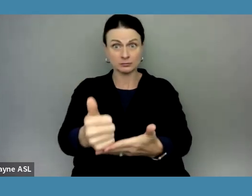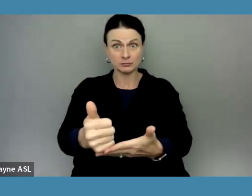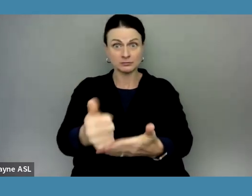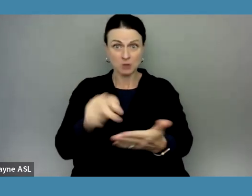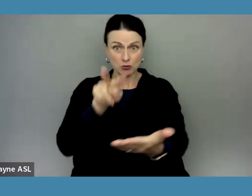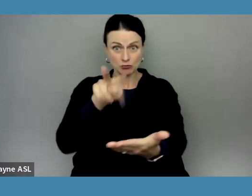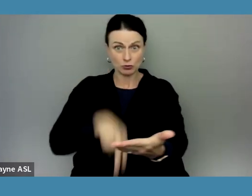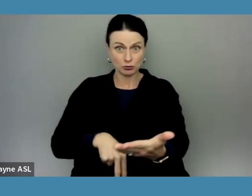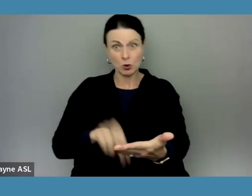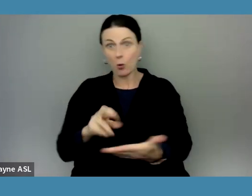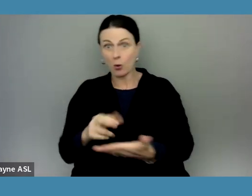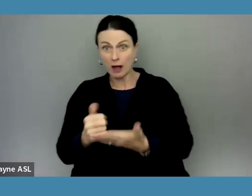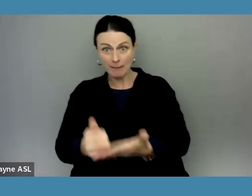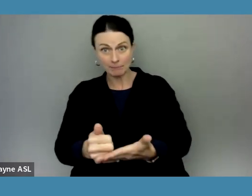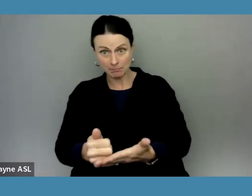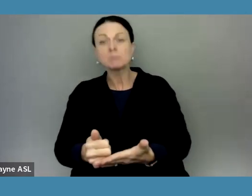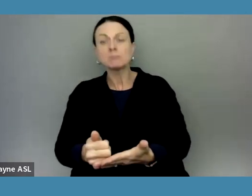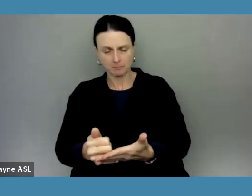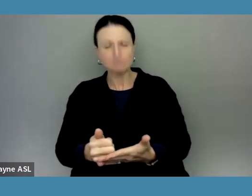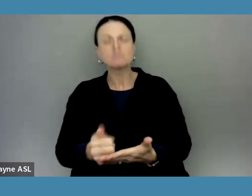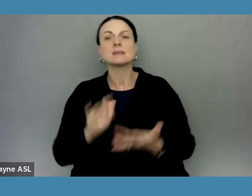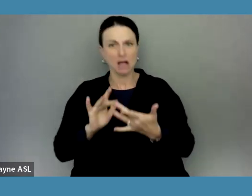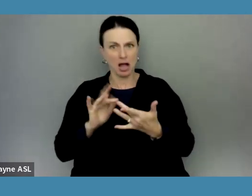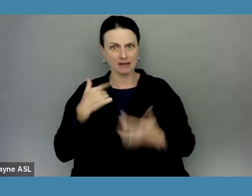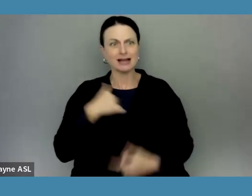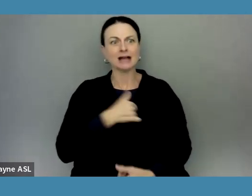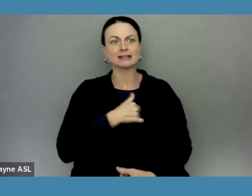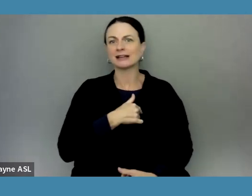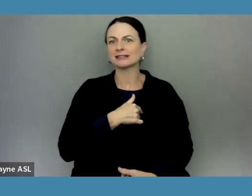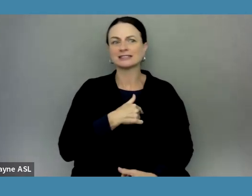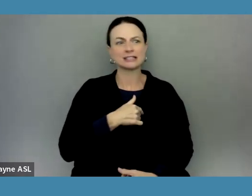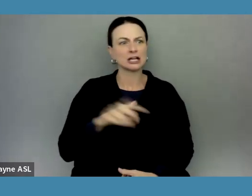or assist with, you can contact us at 2473 Care Drive,